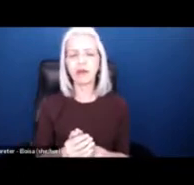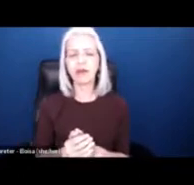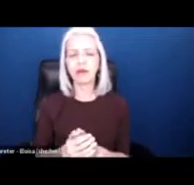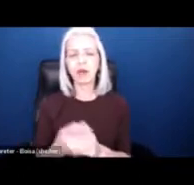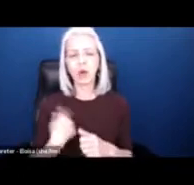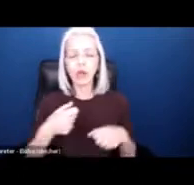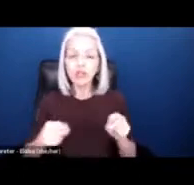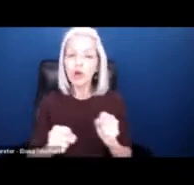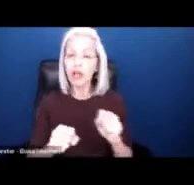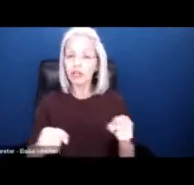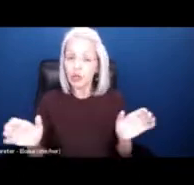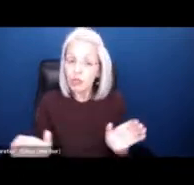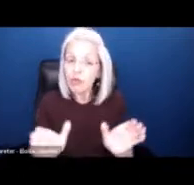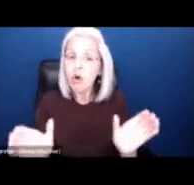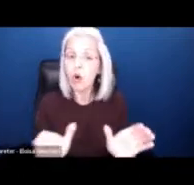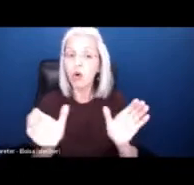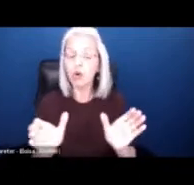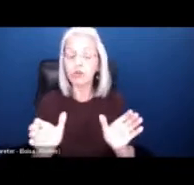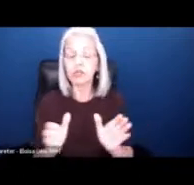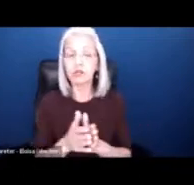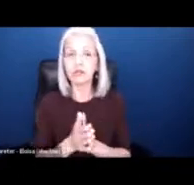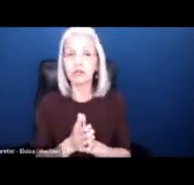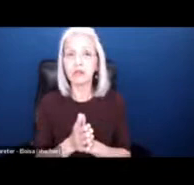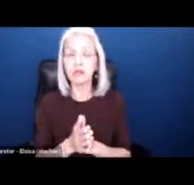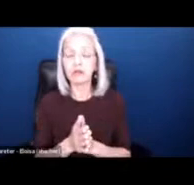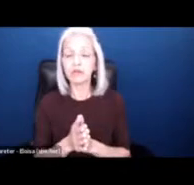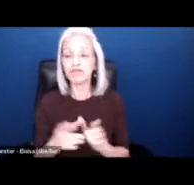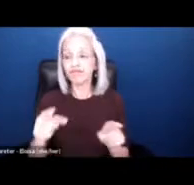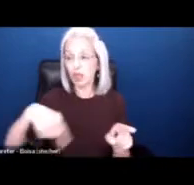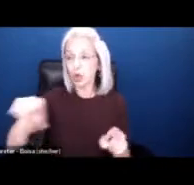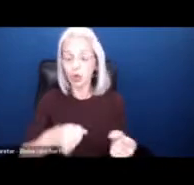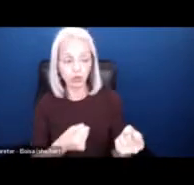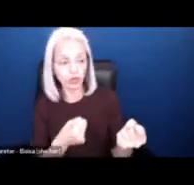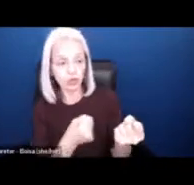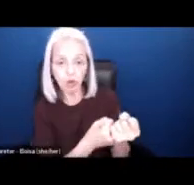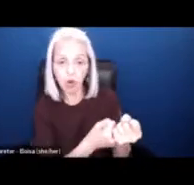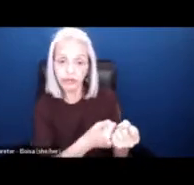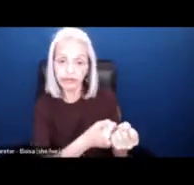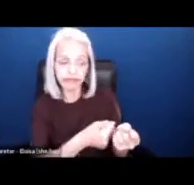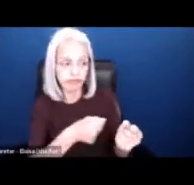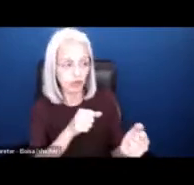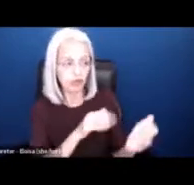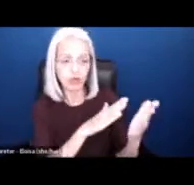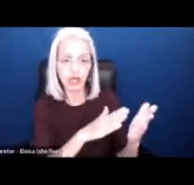promote is that you're really supporting and treating the behavioral health condition in